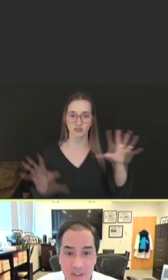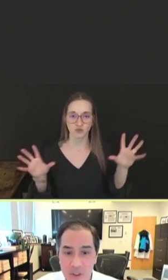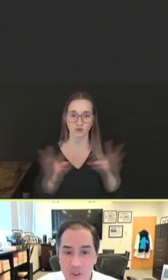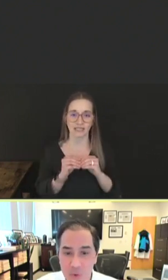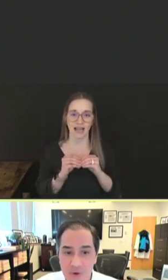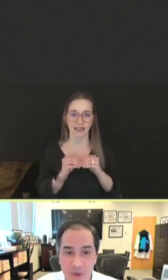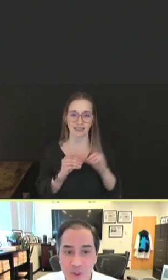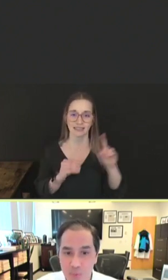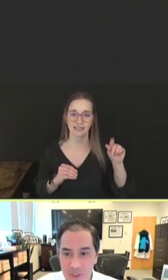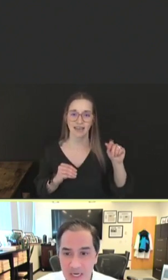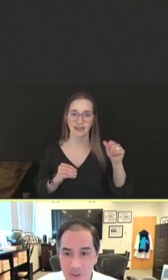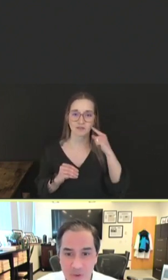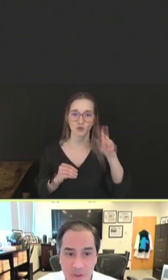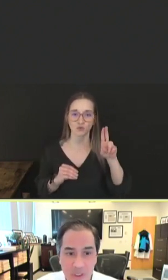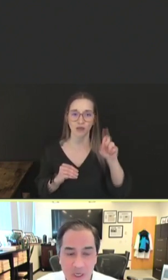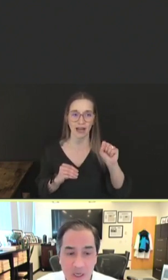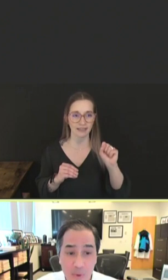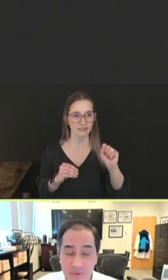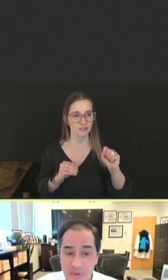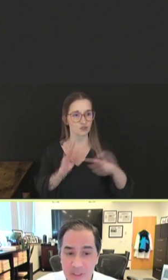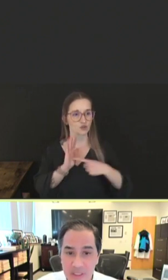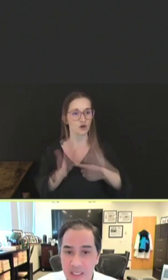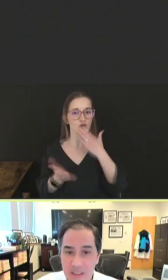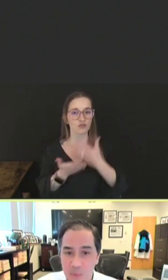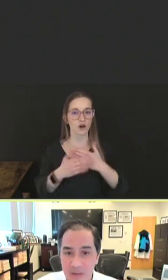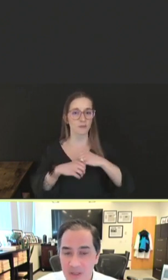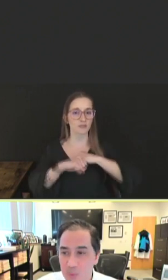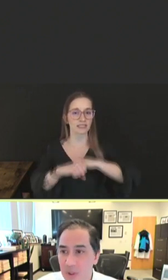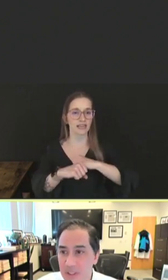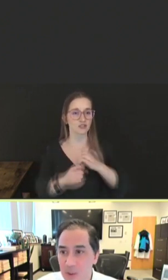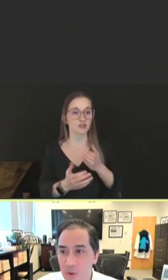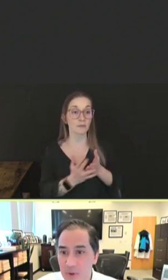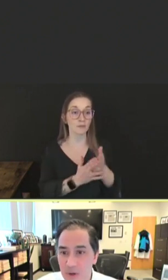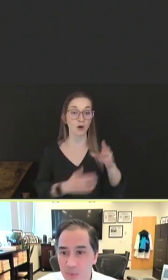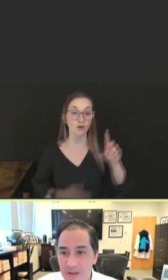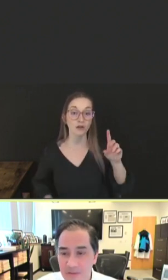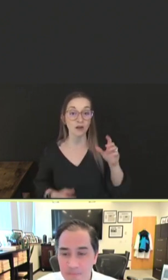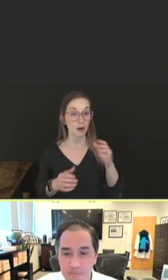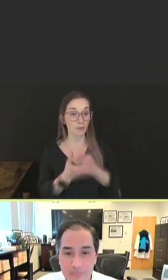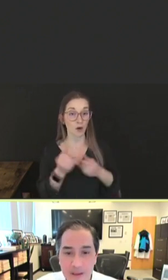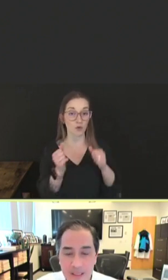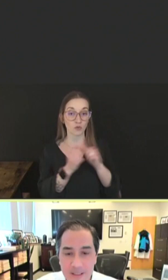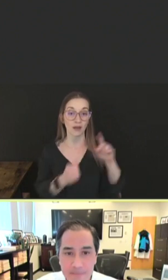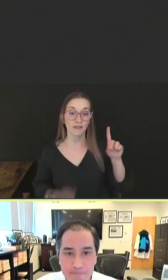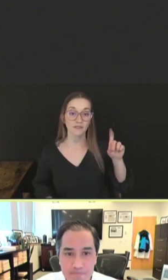shown very good protection both in the Delta wave, as well as the Omicron wave. Next slide.